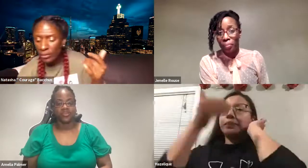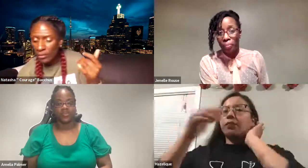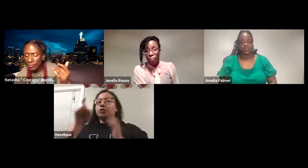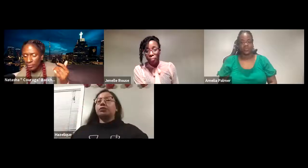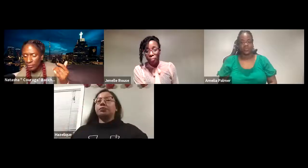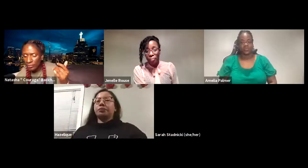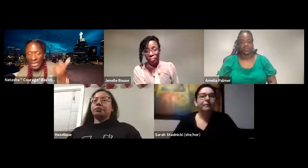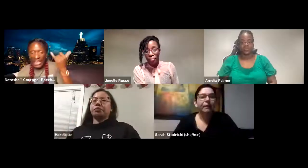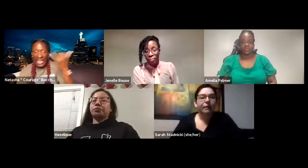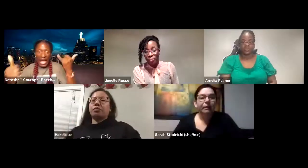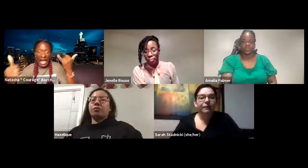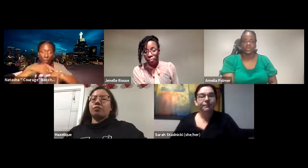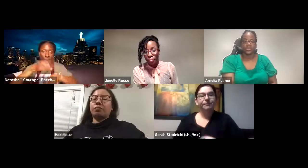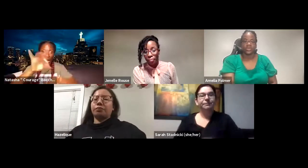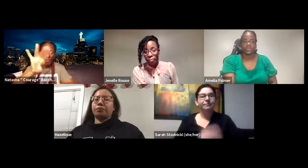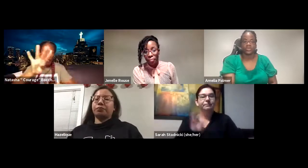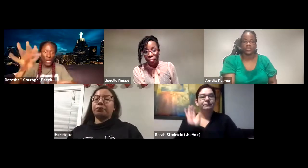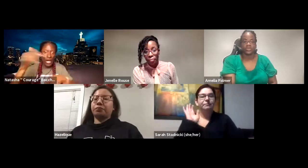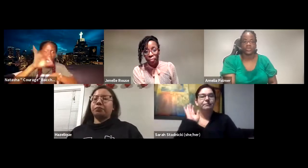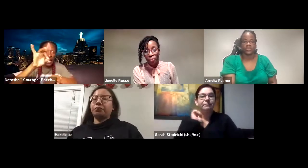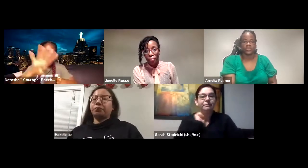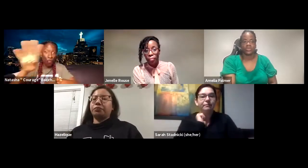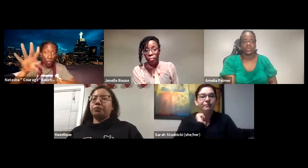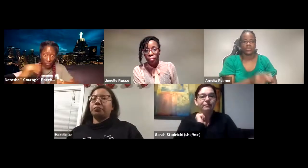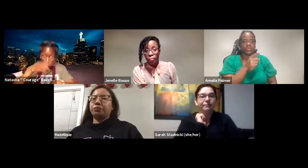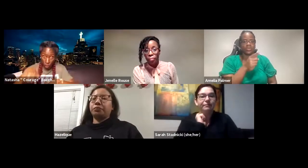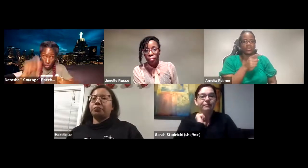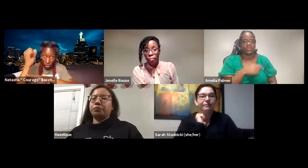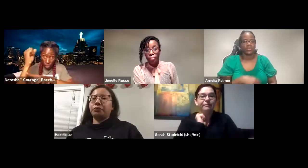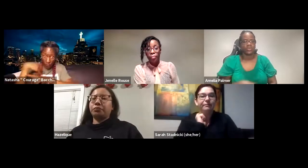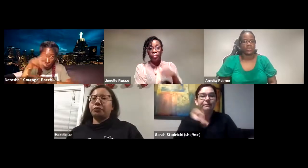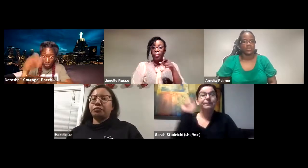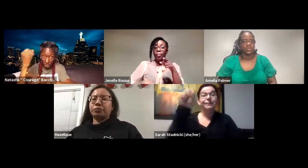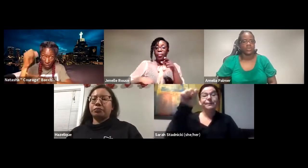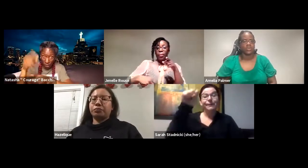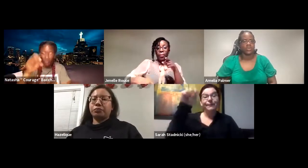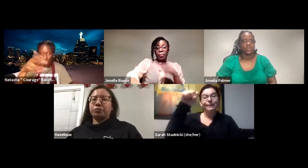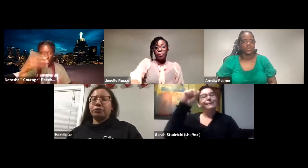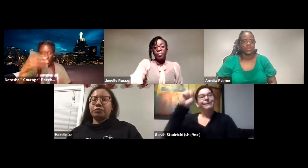did we want to go on to the next viewer question? oh did you have a question sarah?